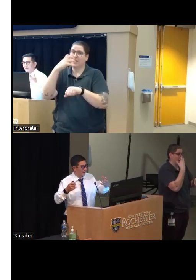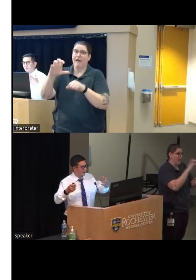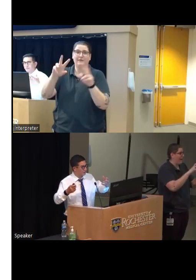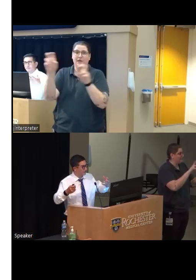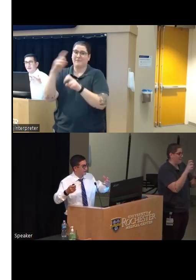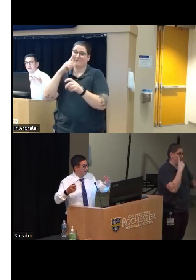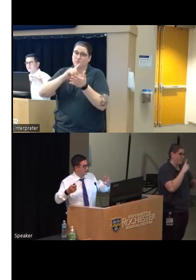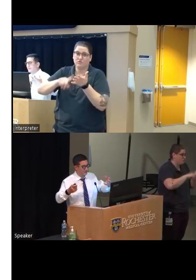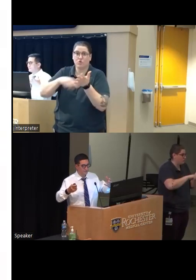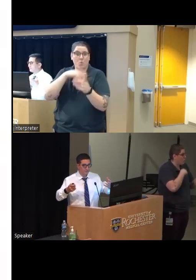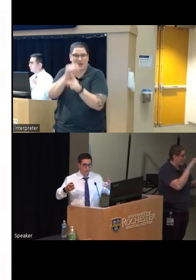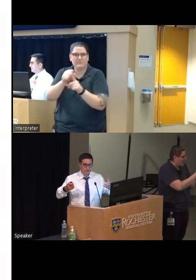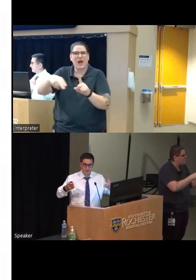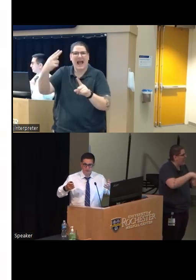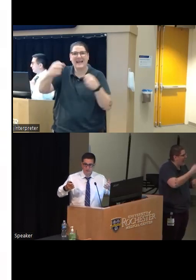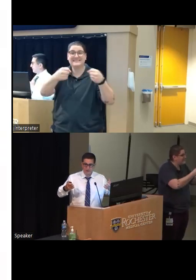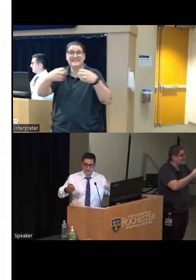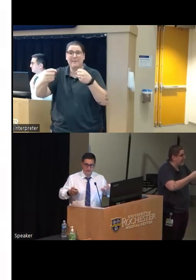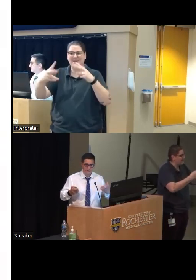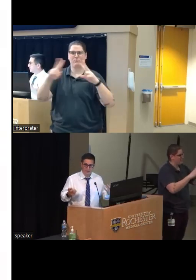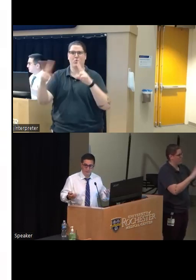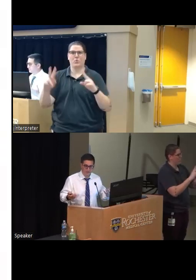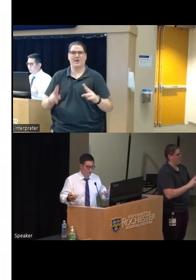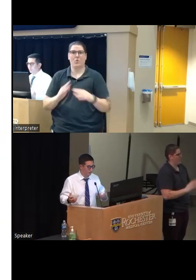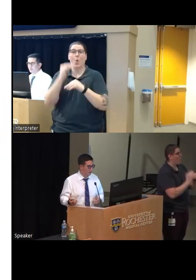what we're capturing is high synaptic pruning that's going on and this could be a potential